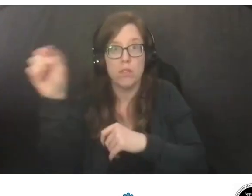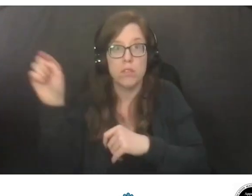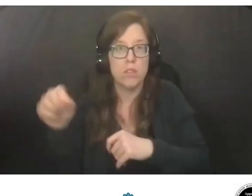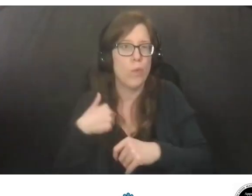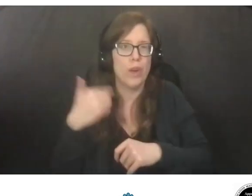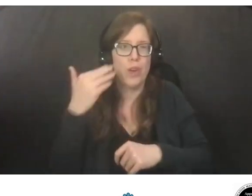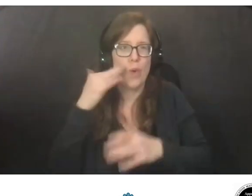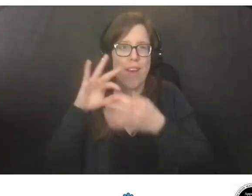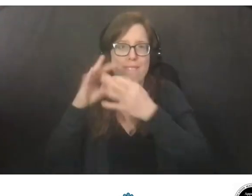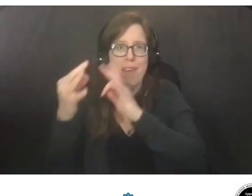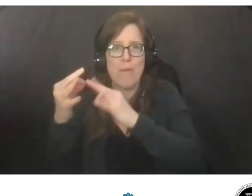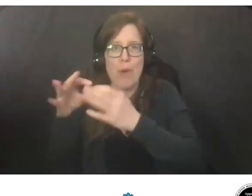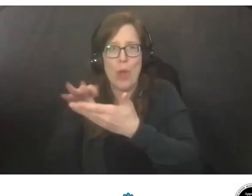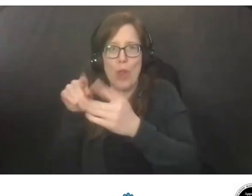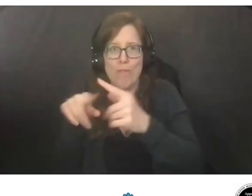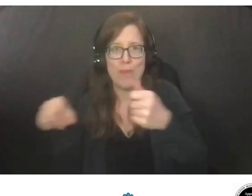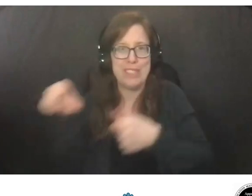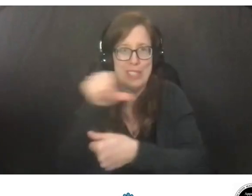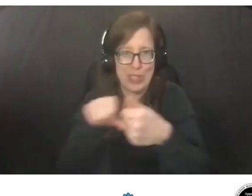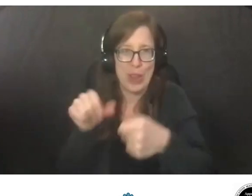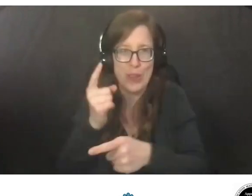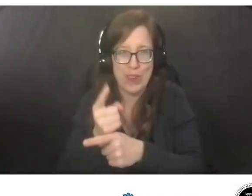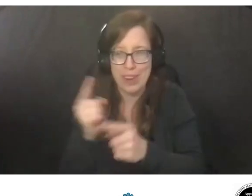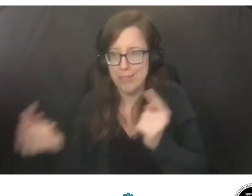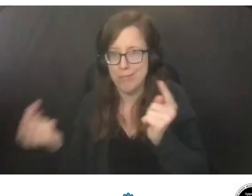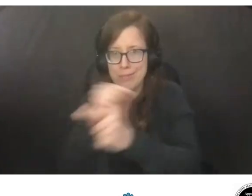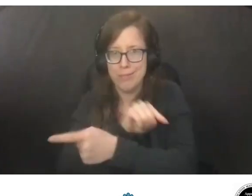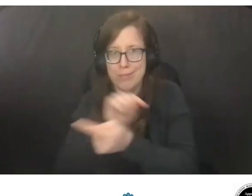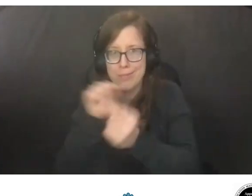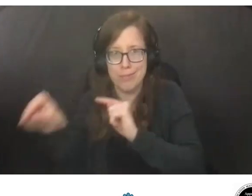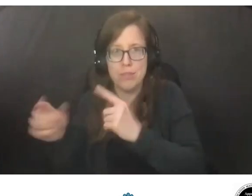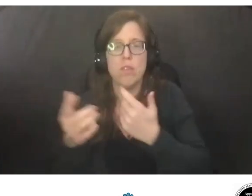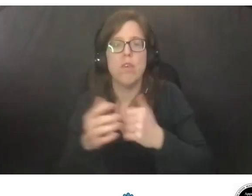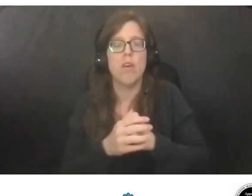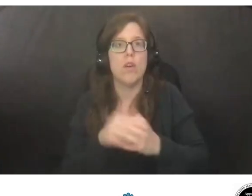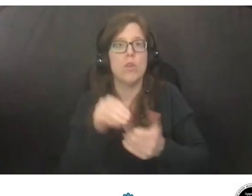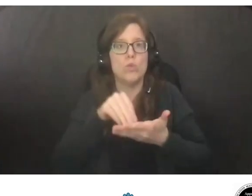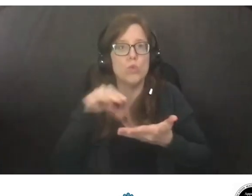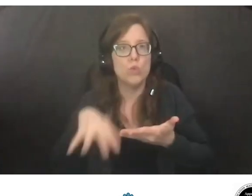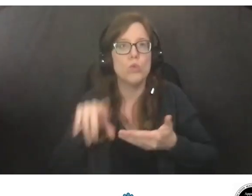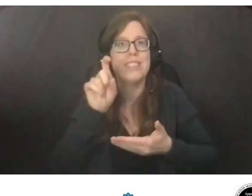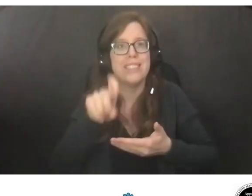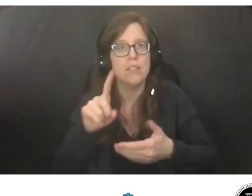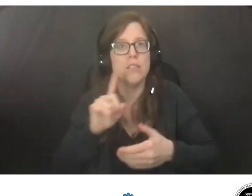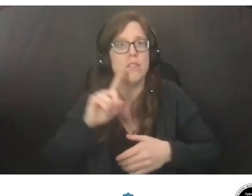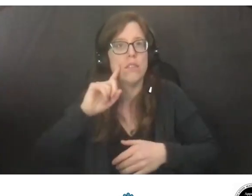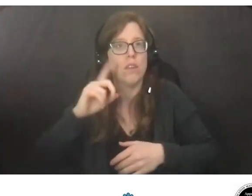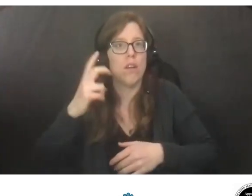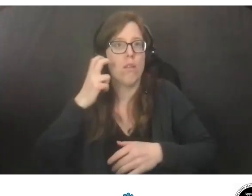families learn from families, right? And our students need deafblind role models.